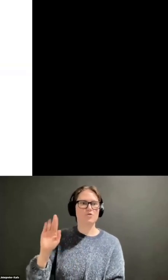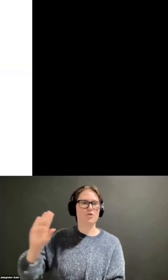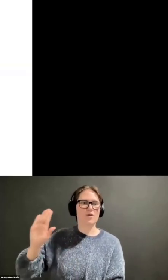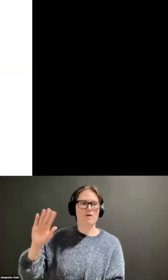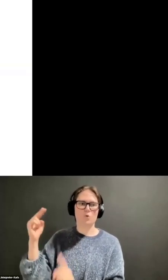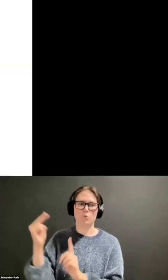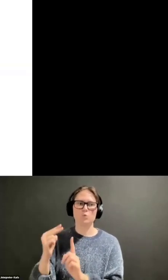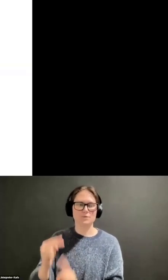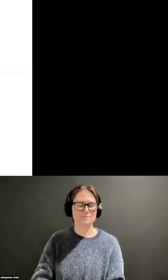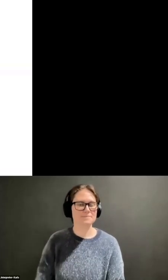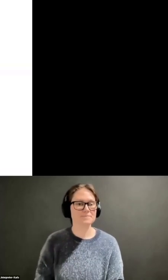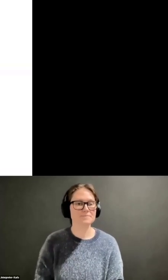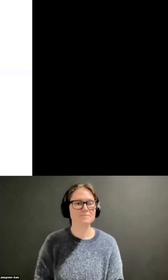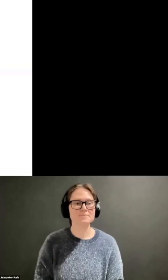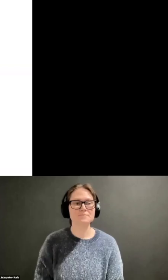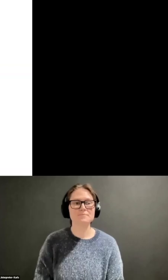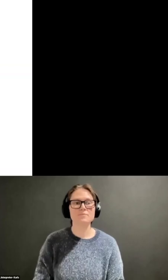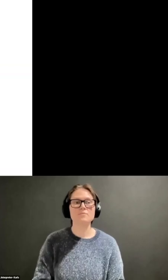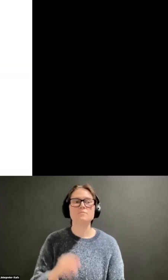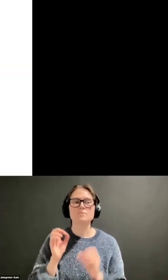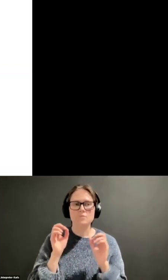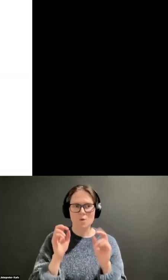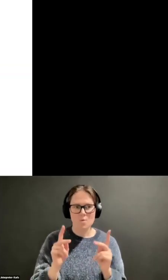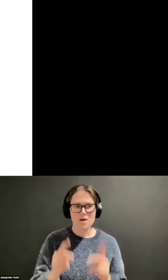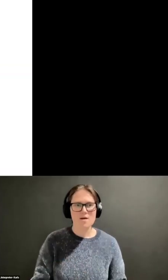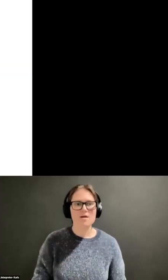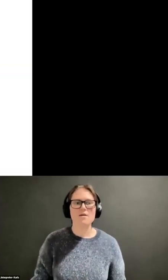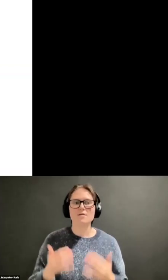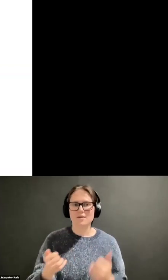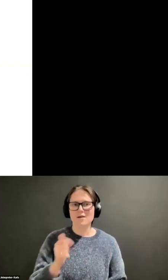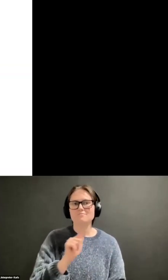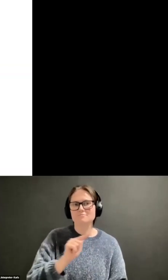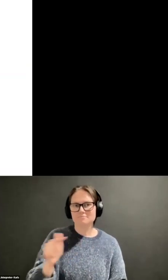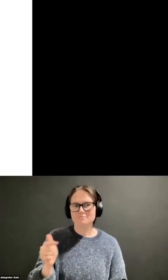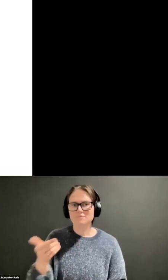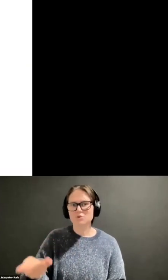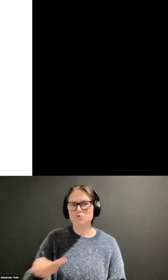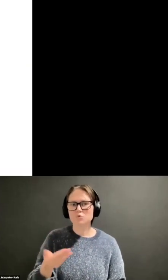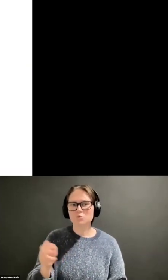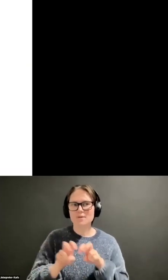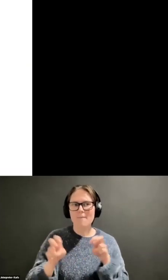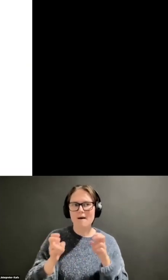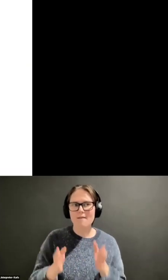All right. I'd like to take a minute and introduce our panelists and our moderator.